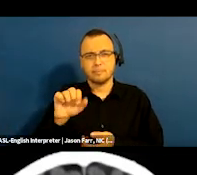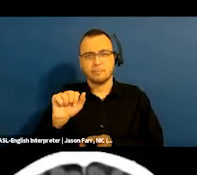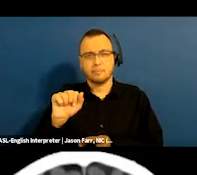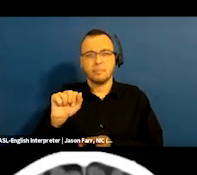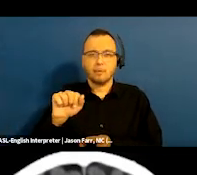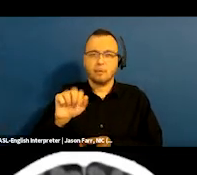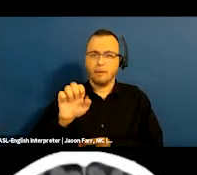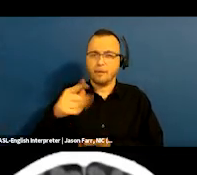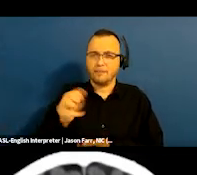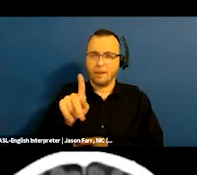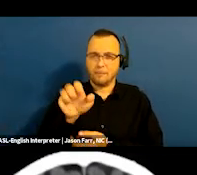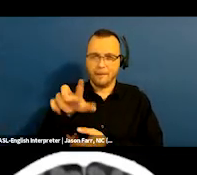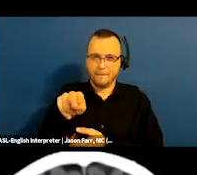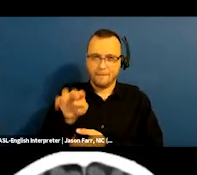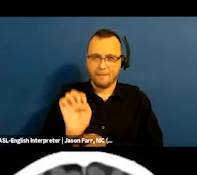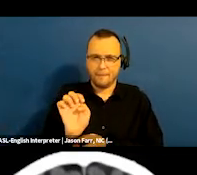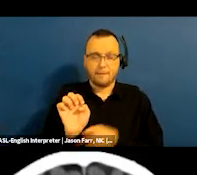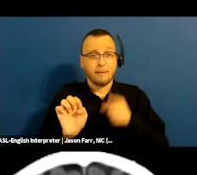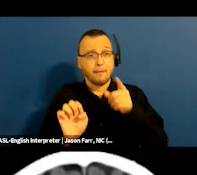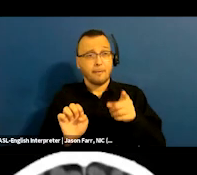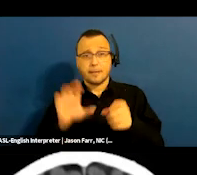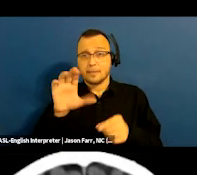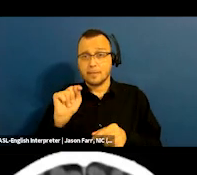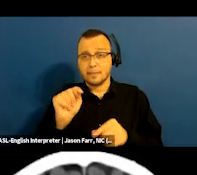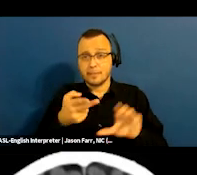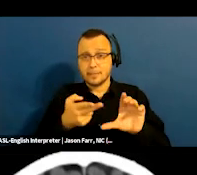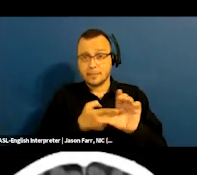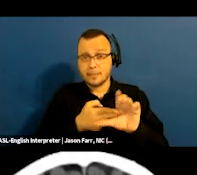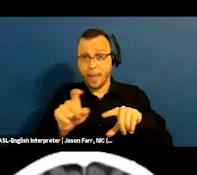for a CAT scan, just like I did before. Next slide. Her vital signs were fine.